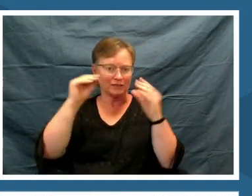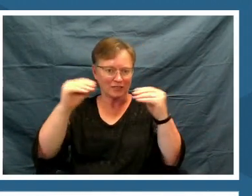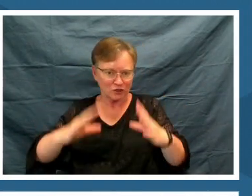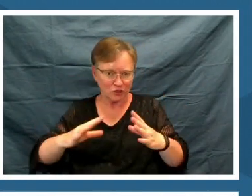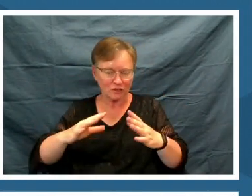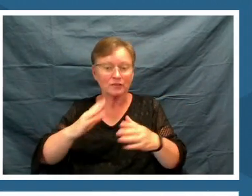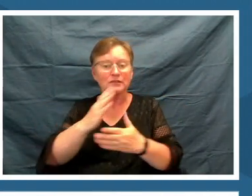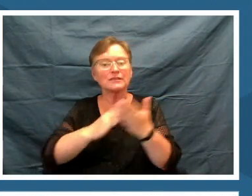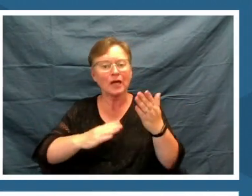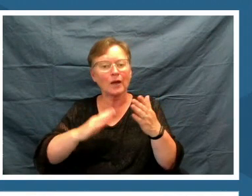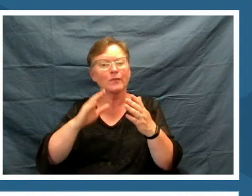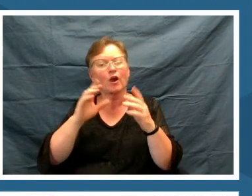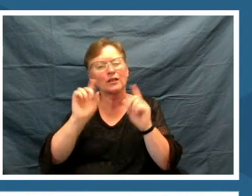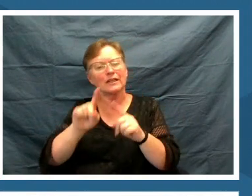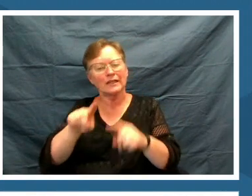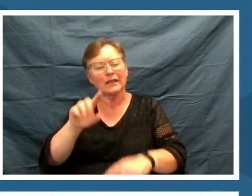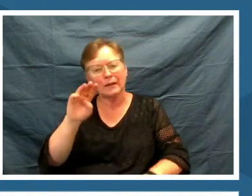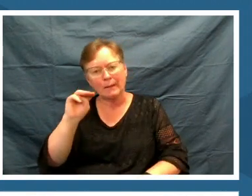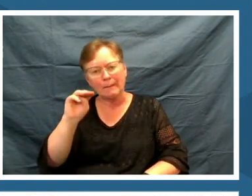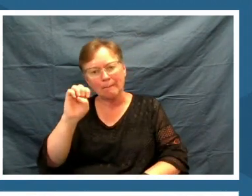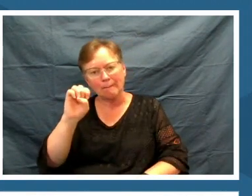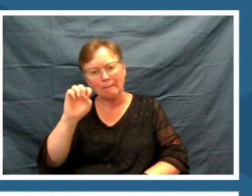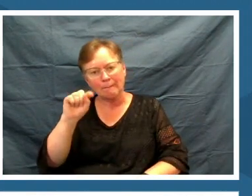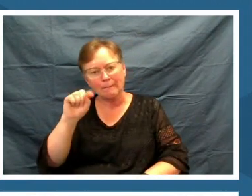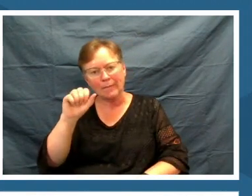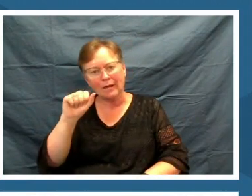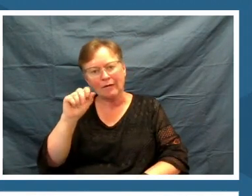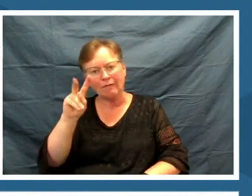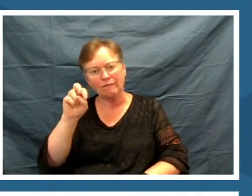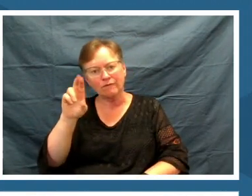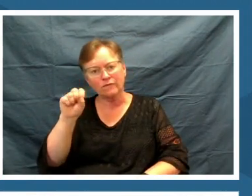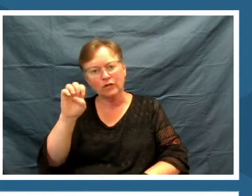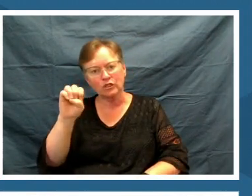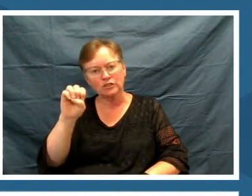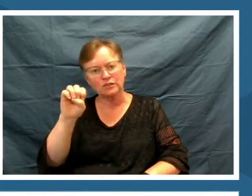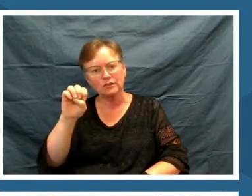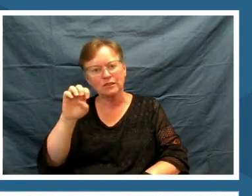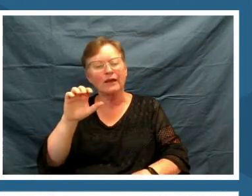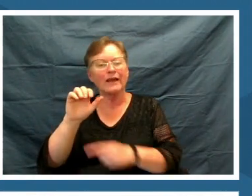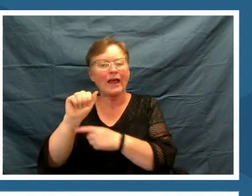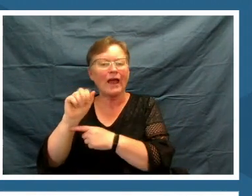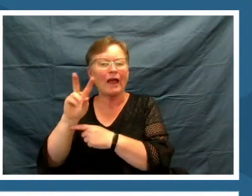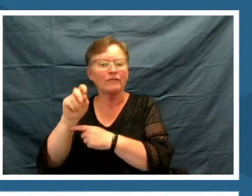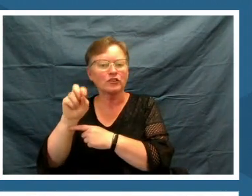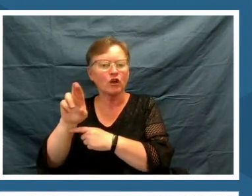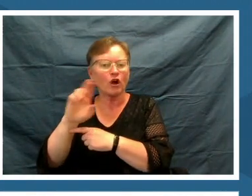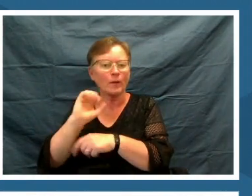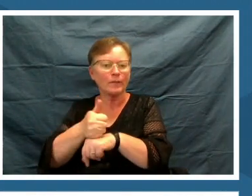an avatar based virtual reality experience where they are learning about